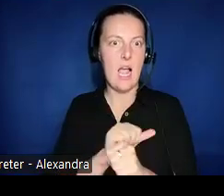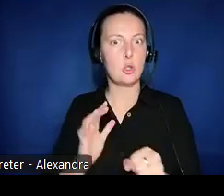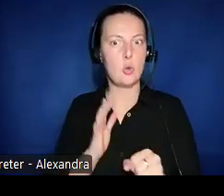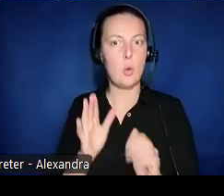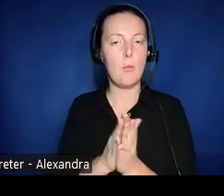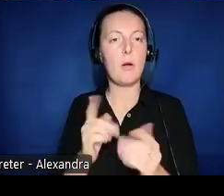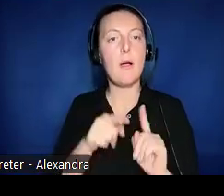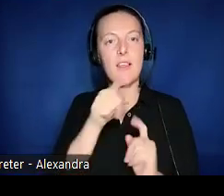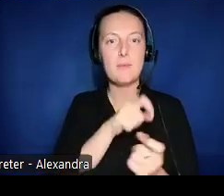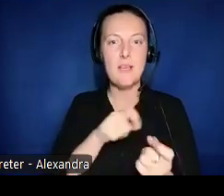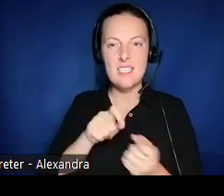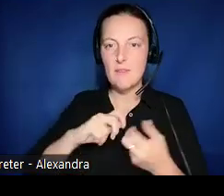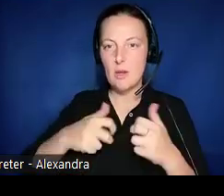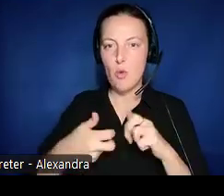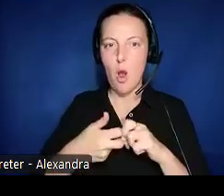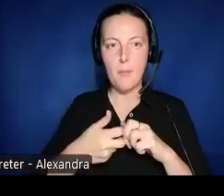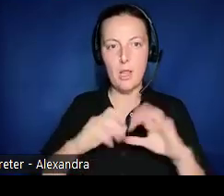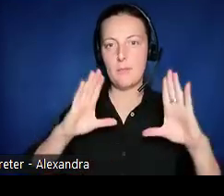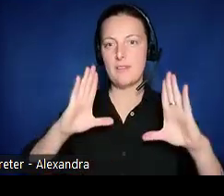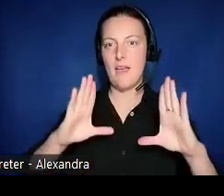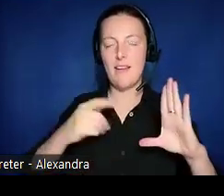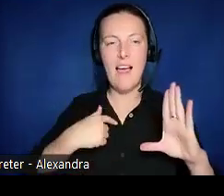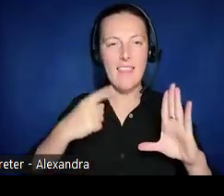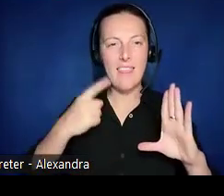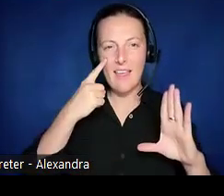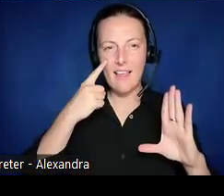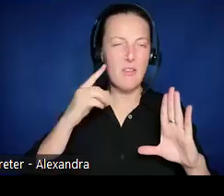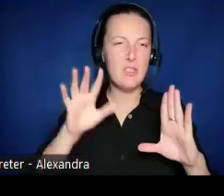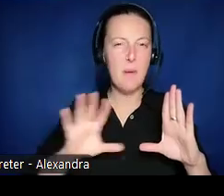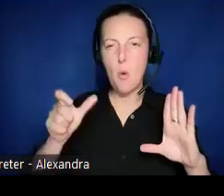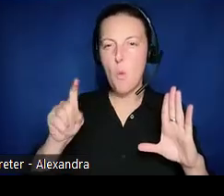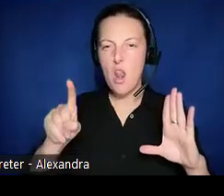labeled. I think there are about a hundred of them. Uh and they describe different kinds of